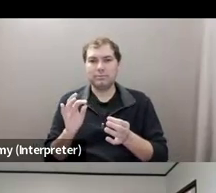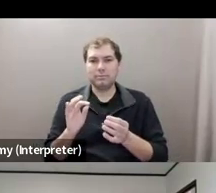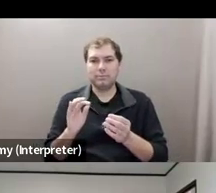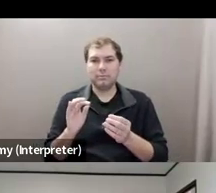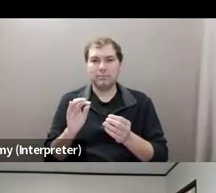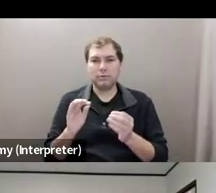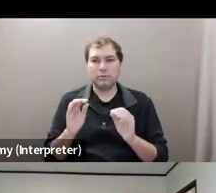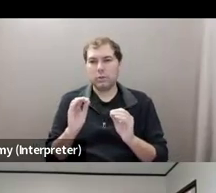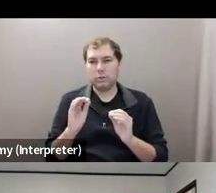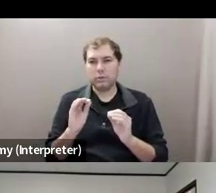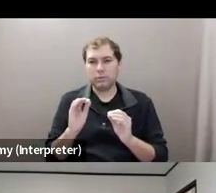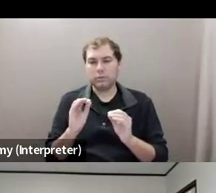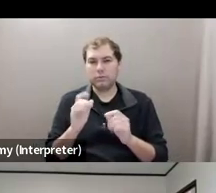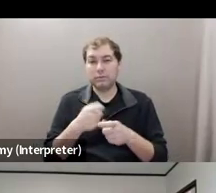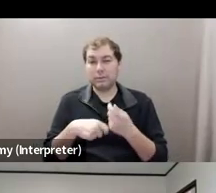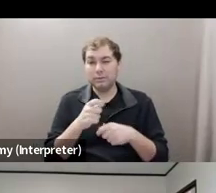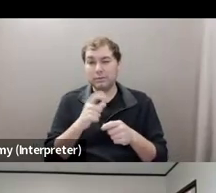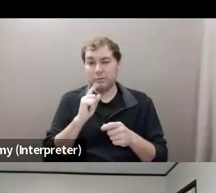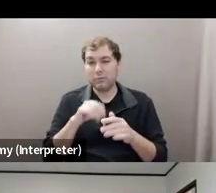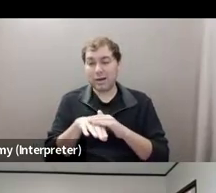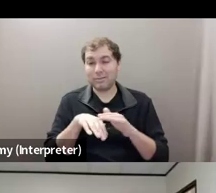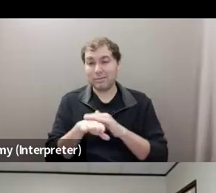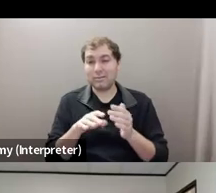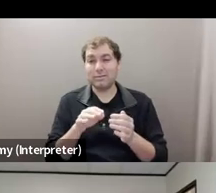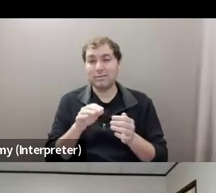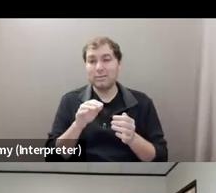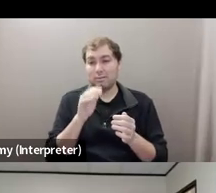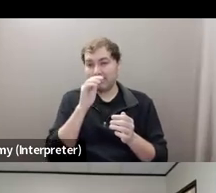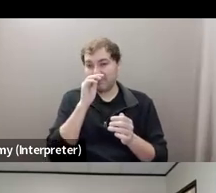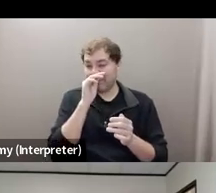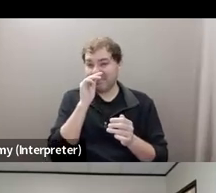Beck Levin: real substitute for access. And and having